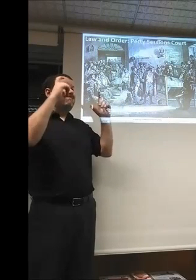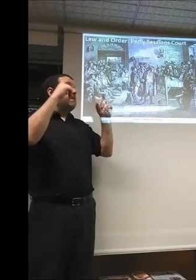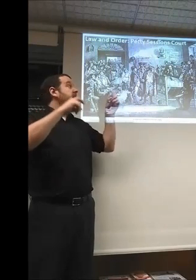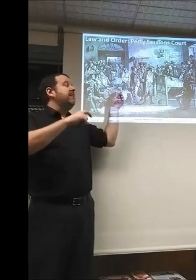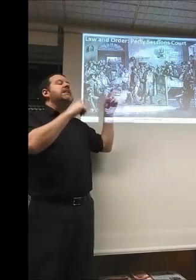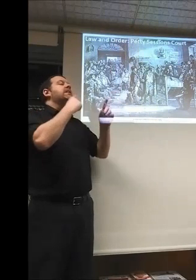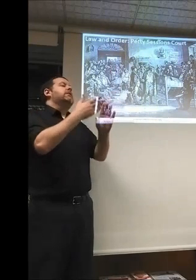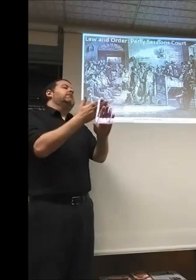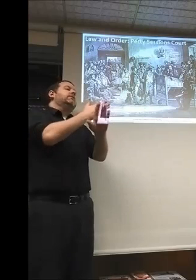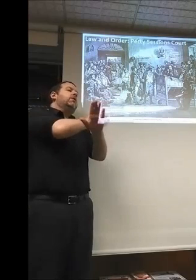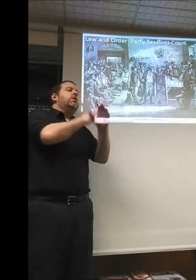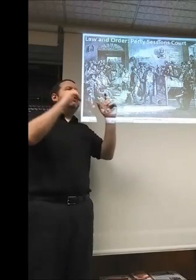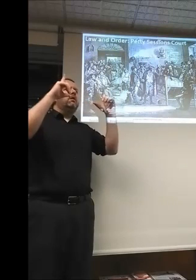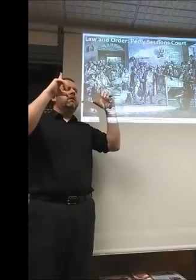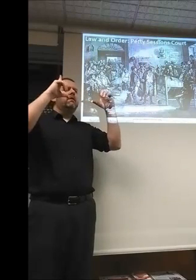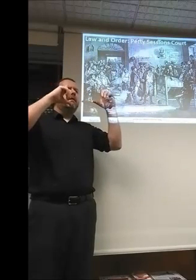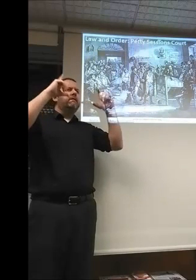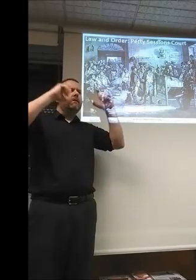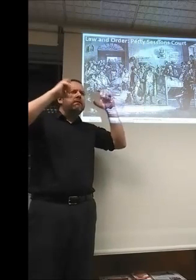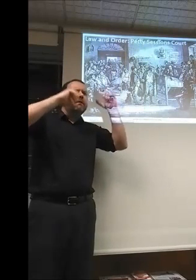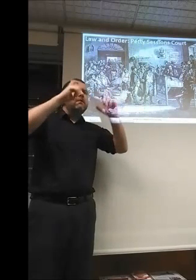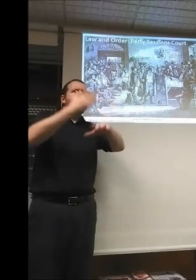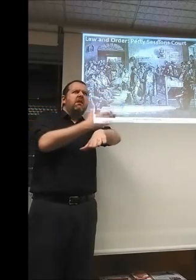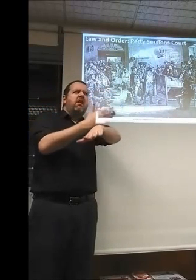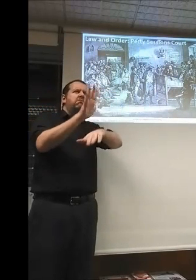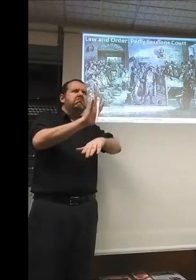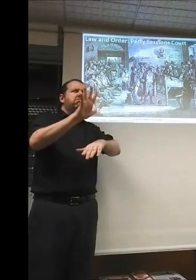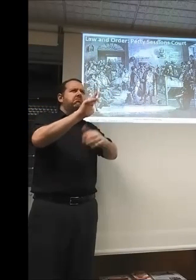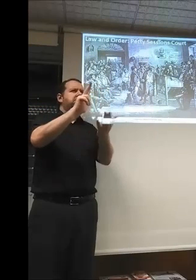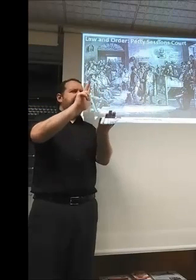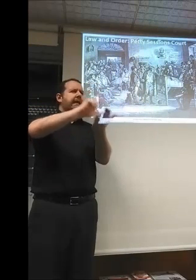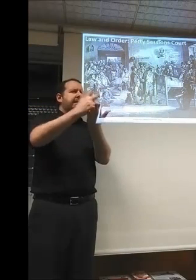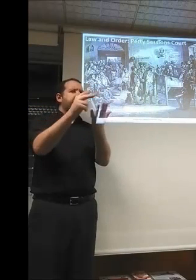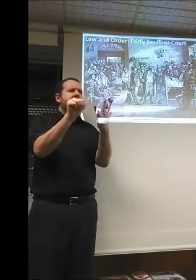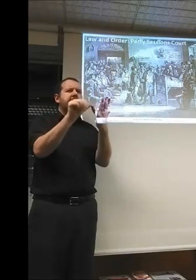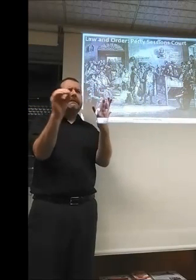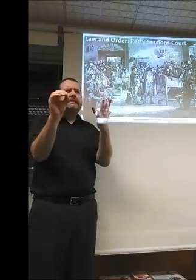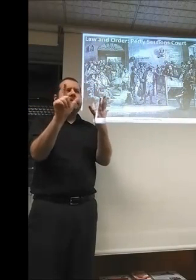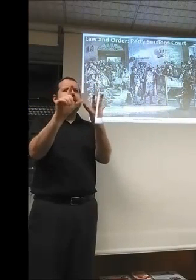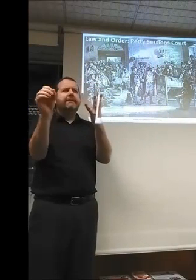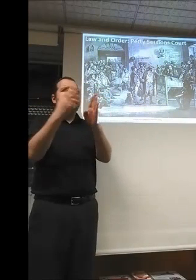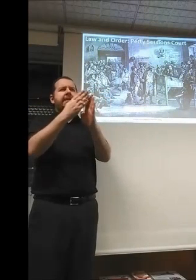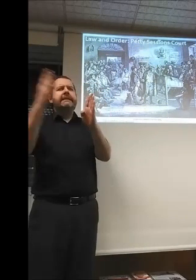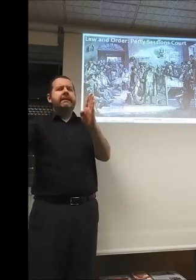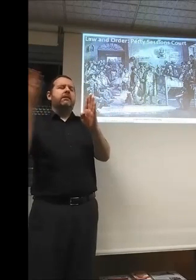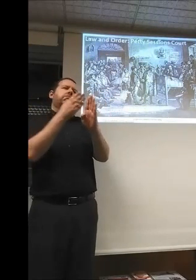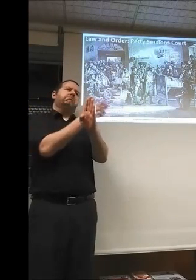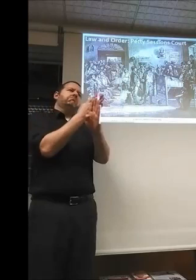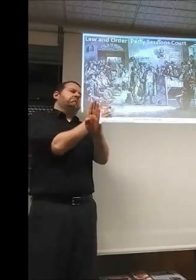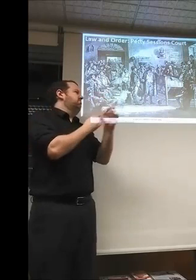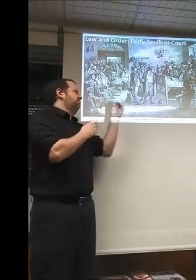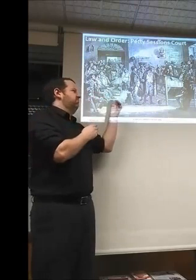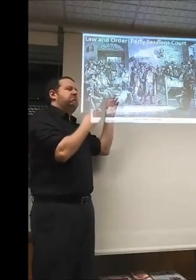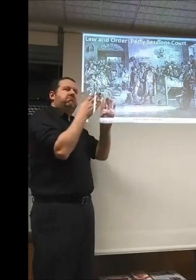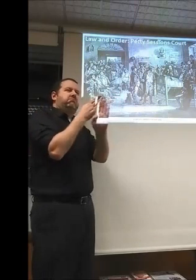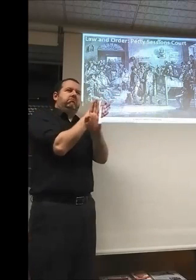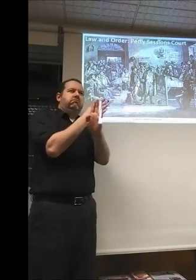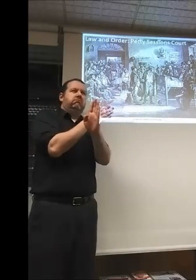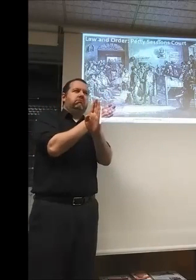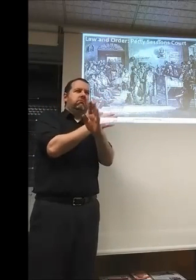right, there wasn’t pictures back then, that must have been drawn was it?, yeah this